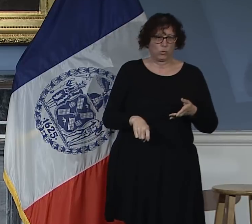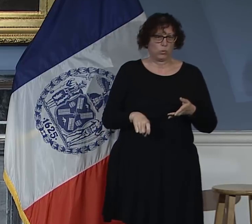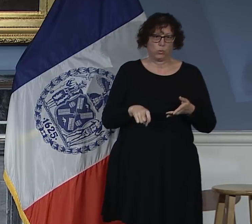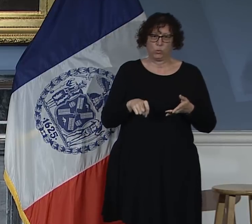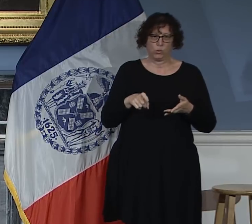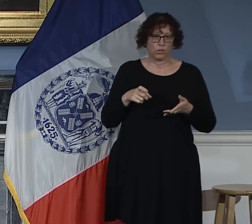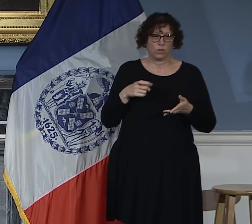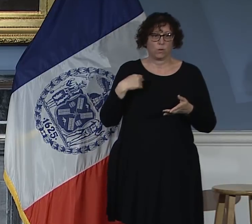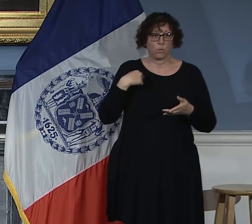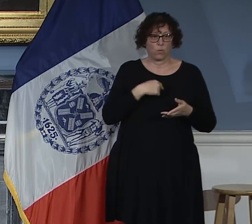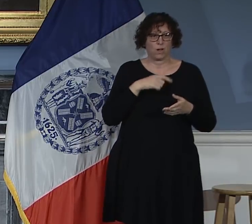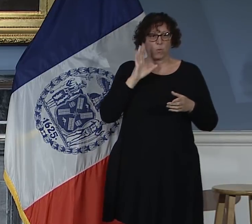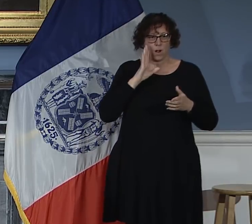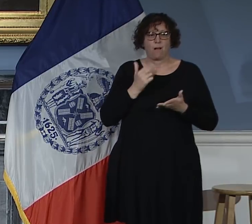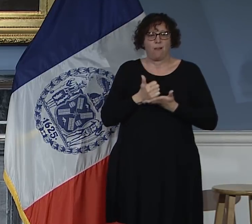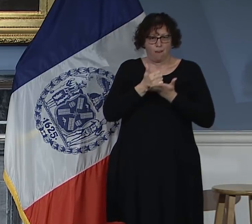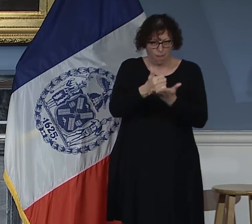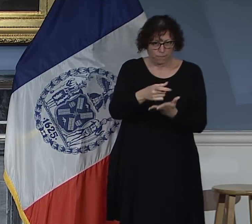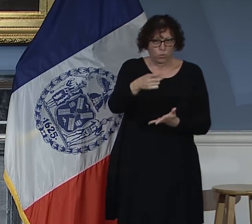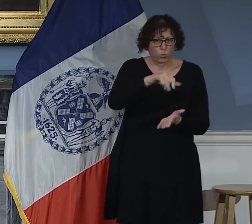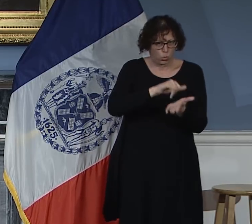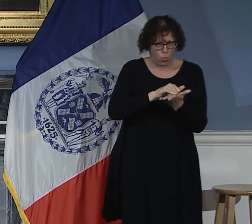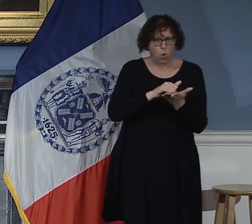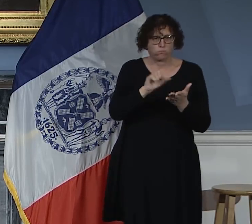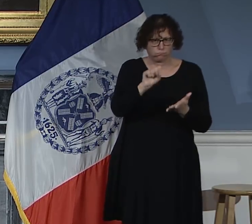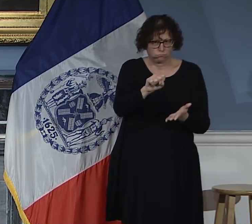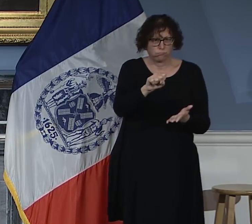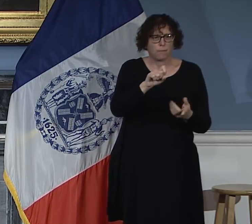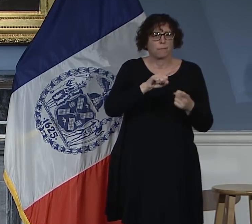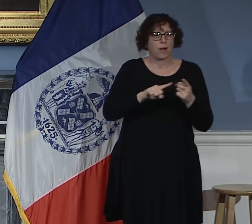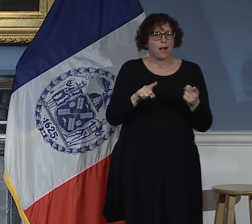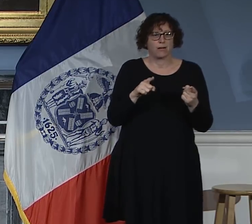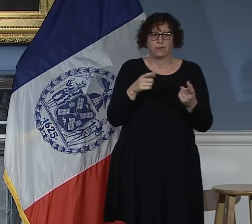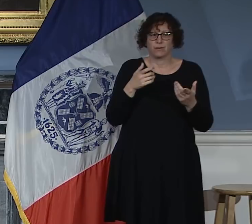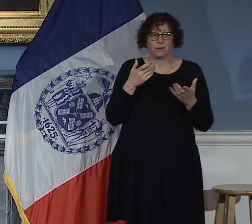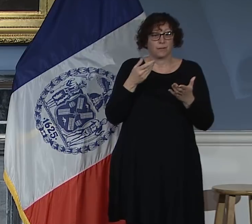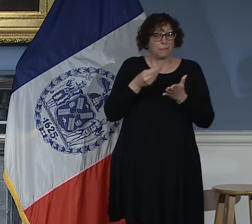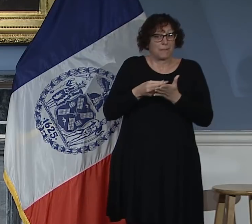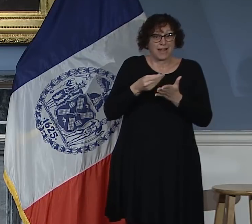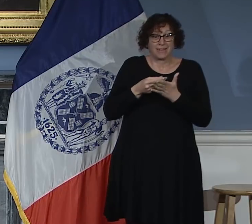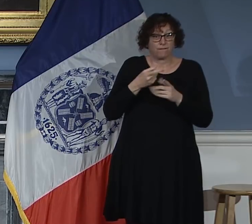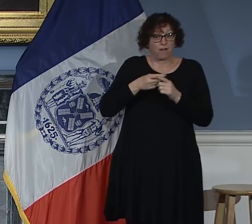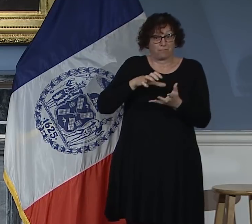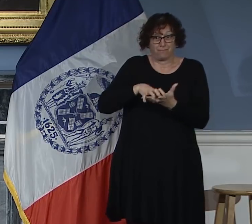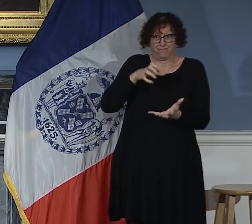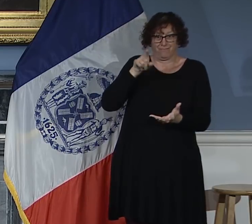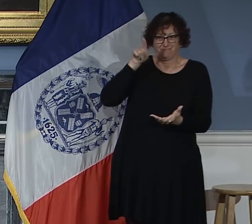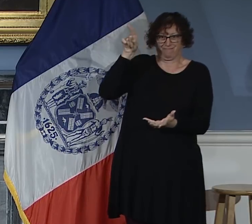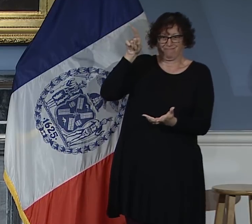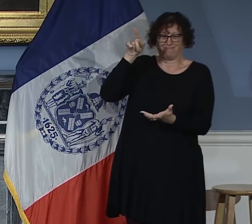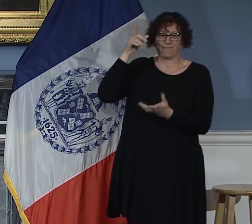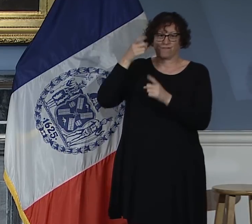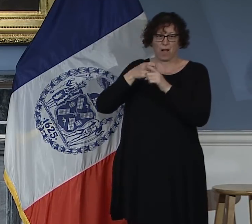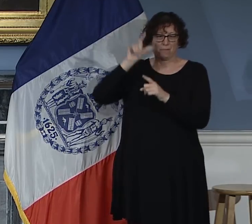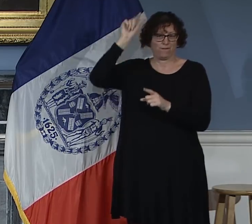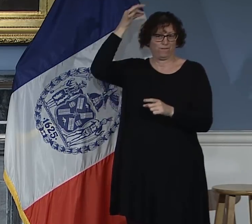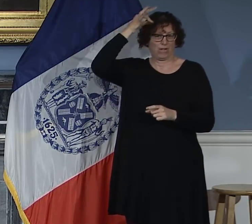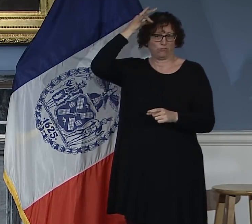WHILED EAILNG WITH REAL REVENUE CHALLENGES. WE'RE GOING TO KEEP SERVING NEW YORKERS NO MATTER WHT.A THOSE REALLY BIG BAILOUTS HE AVTO